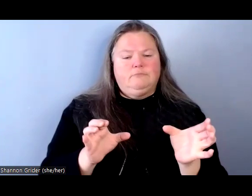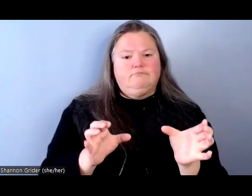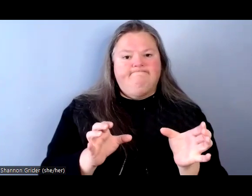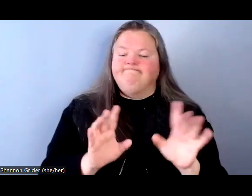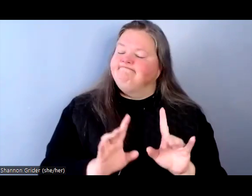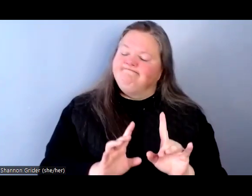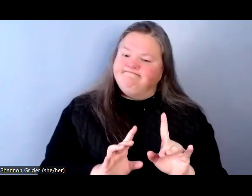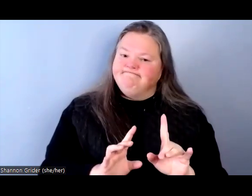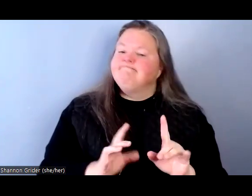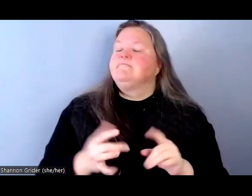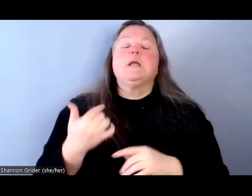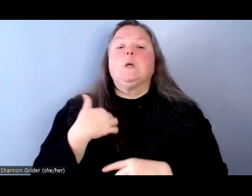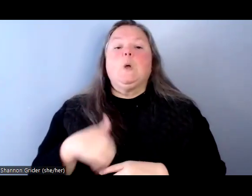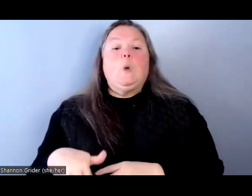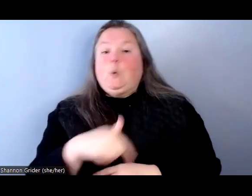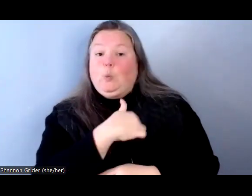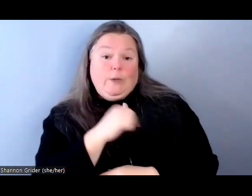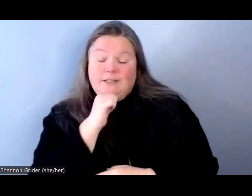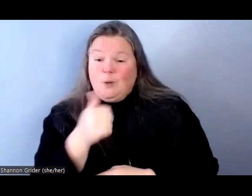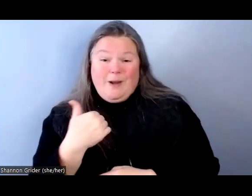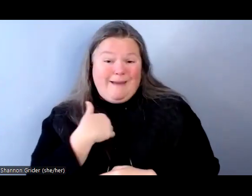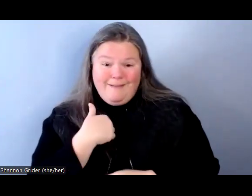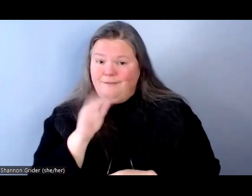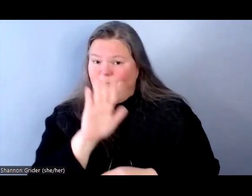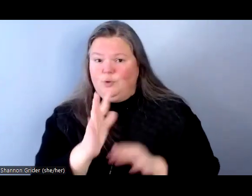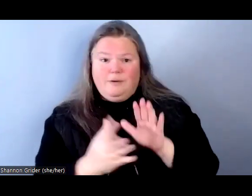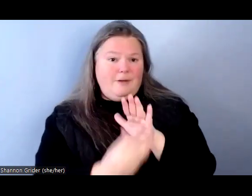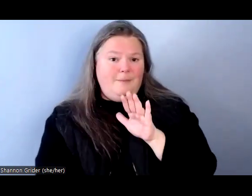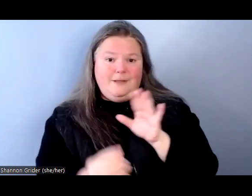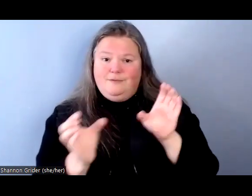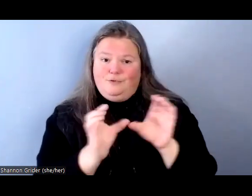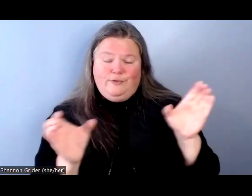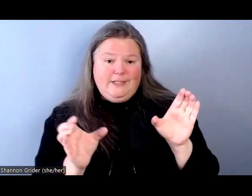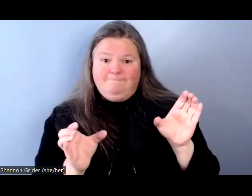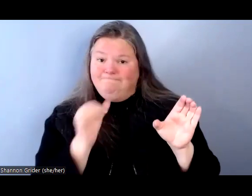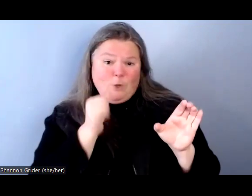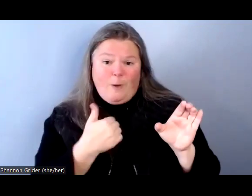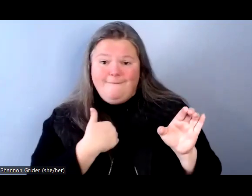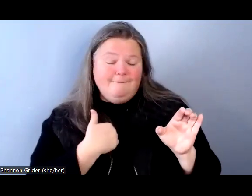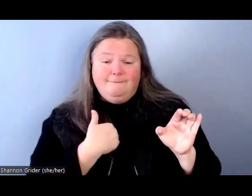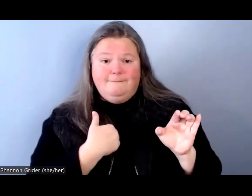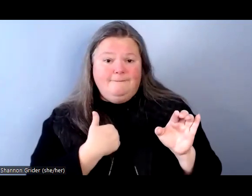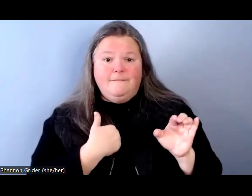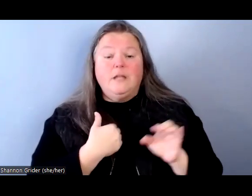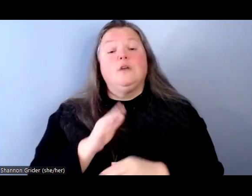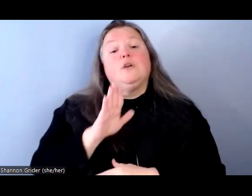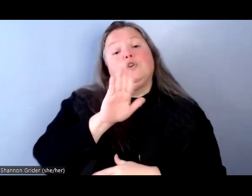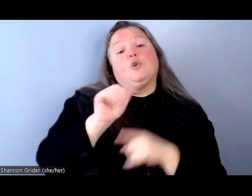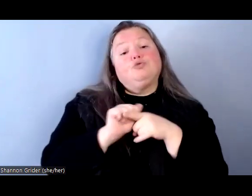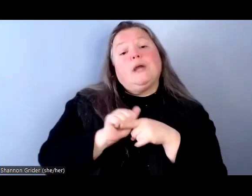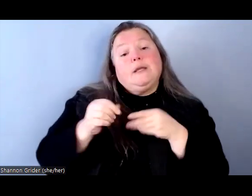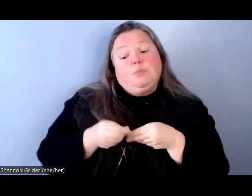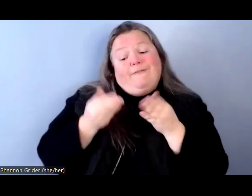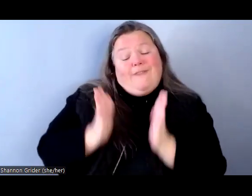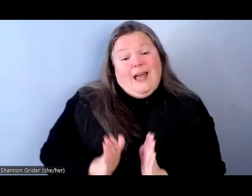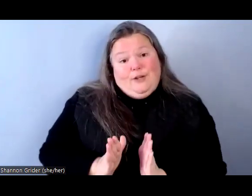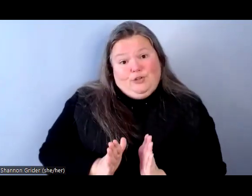we do not get copies of those certificates. Your training provider